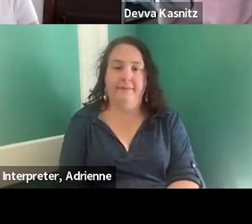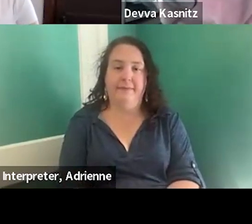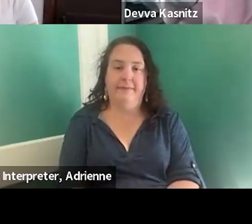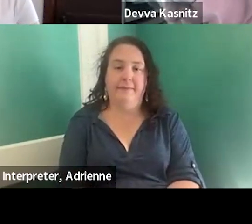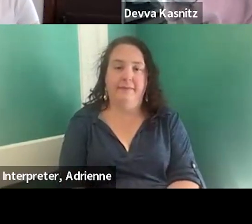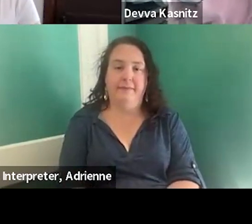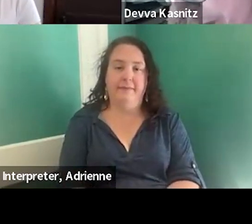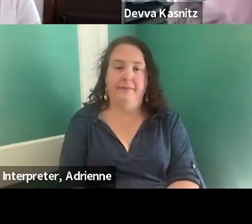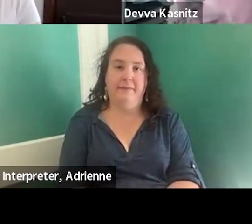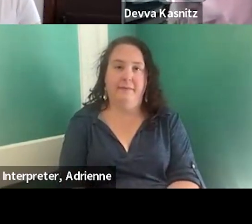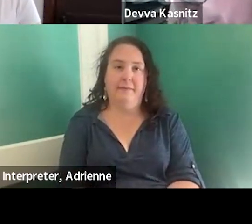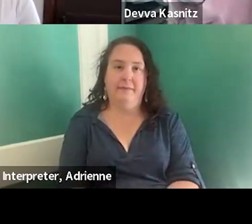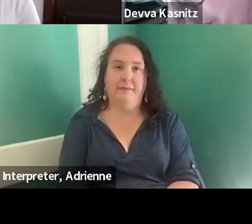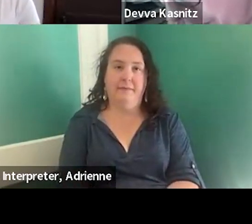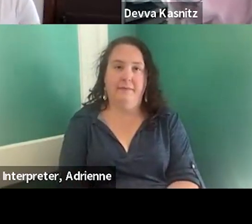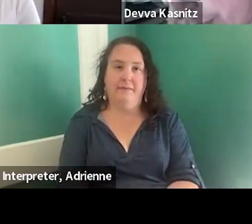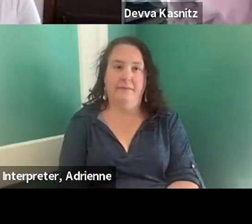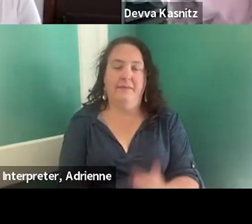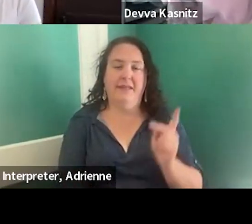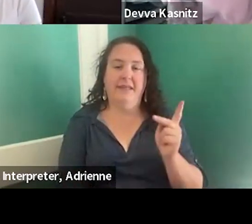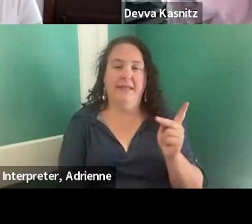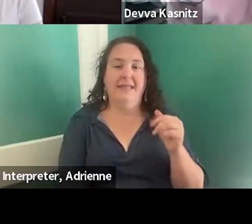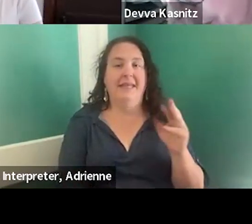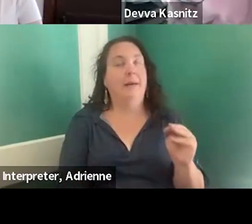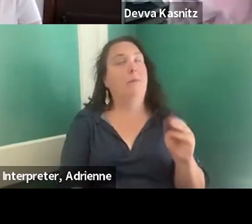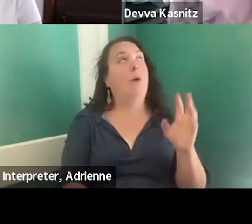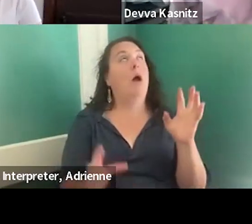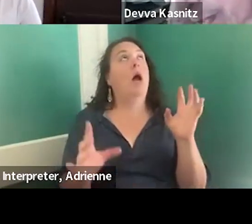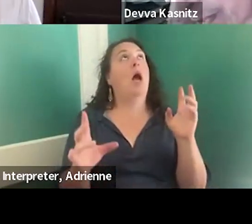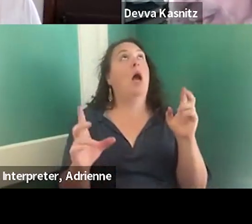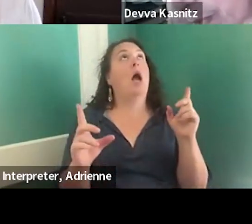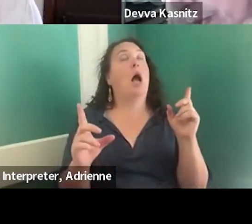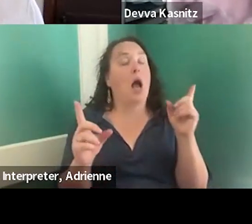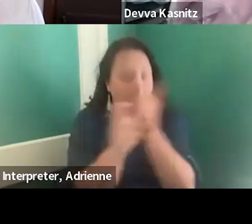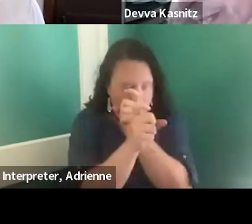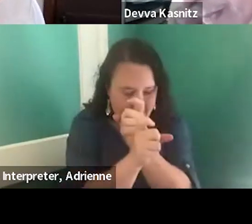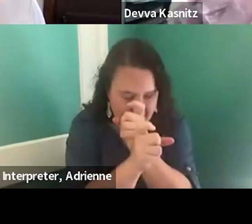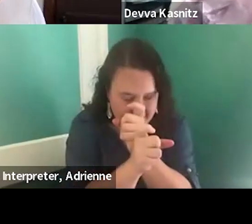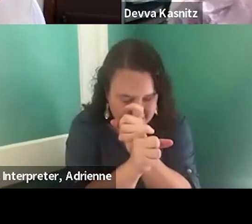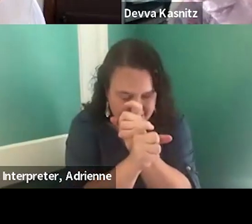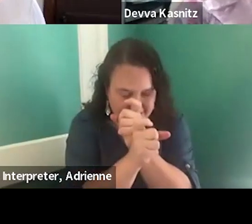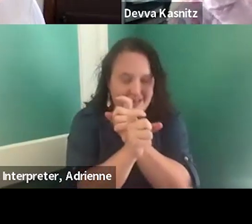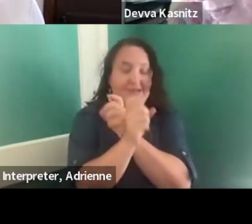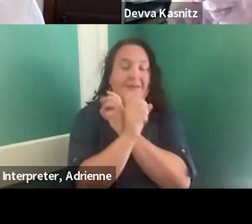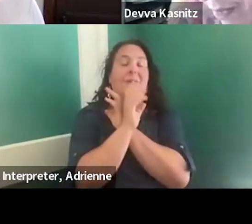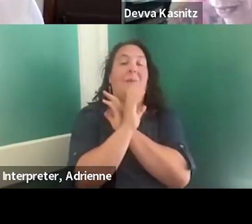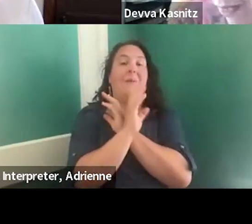That is a super complex question. I'm just going to preface with that and then we'll let other people talk because need